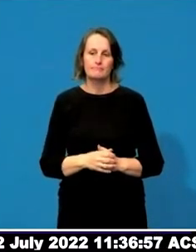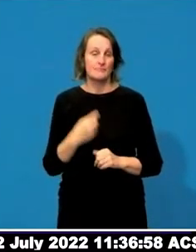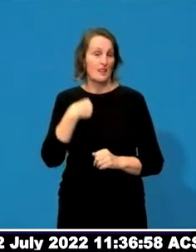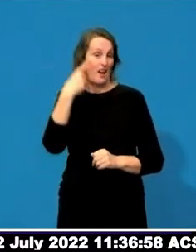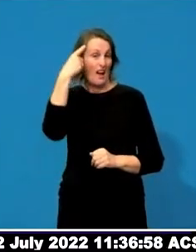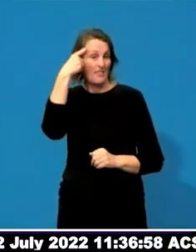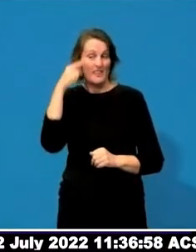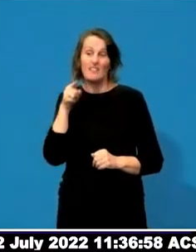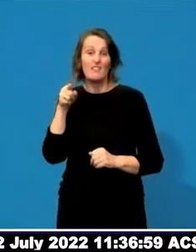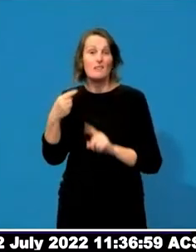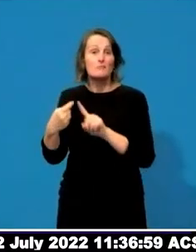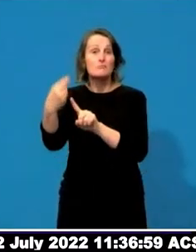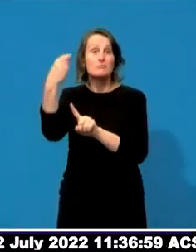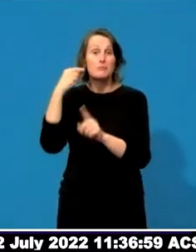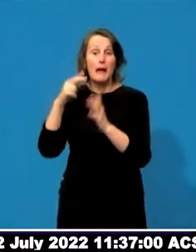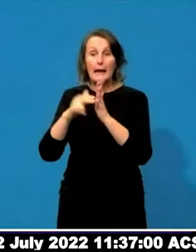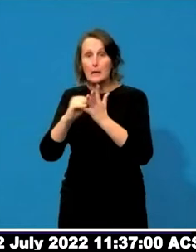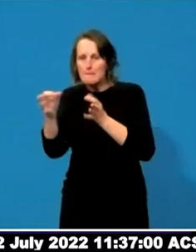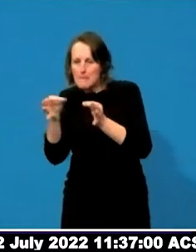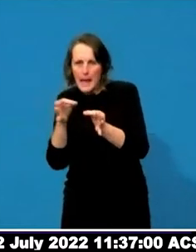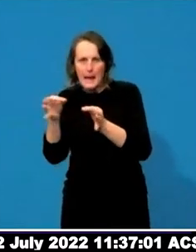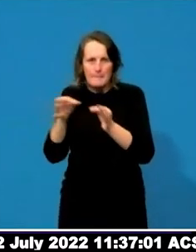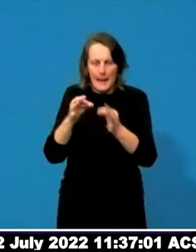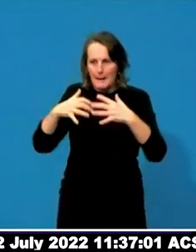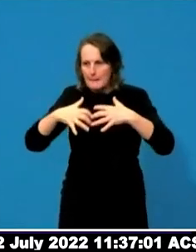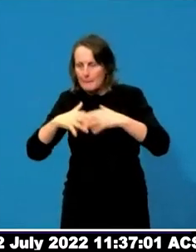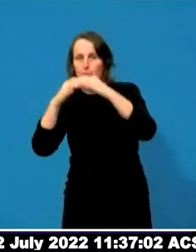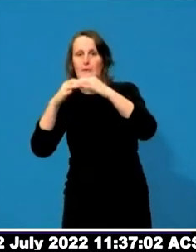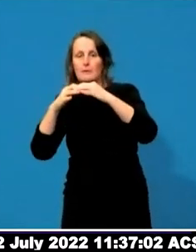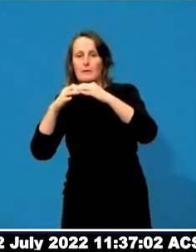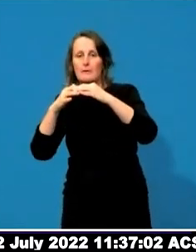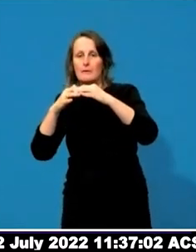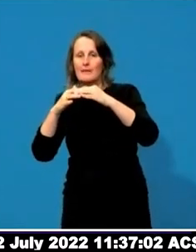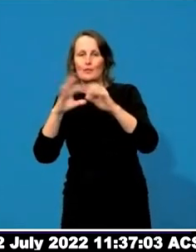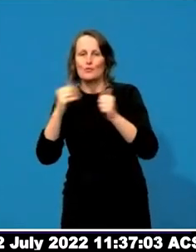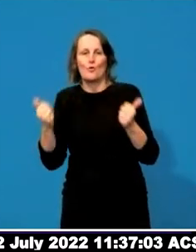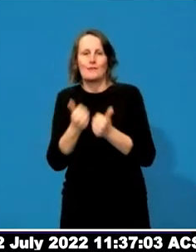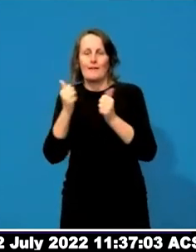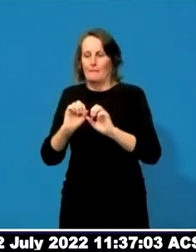to the extent that it would have been if we had a national commission, Aboriginal and Torres Strait Islander Commission.